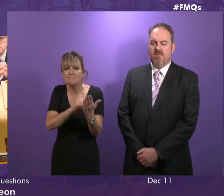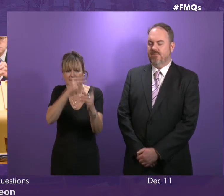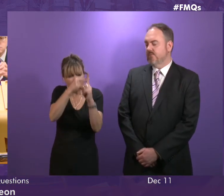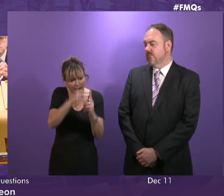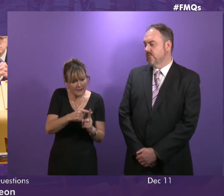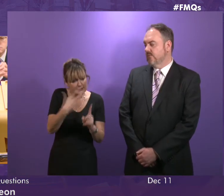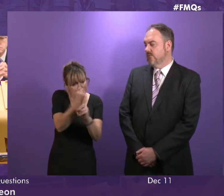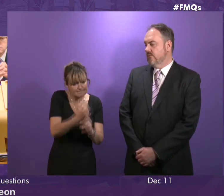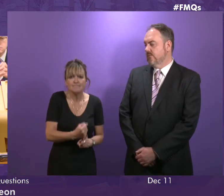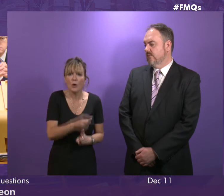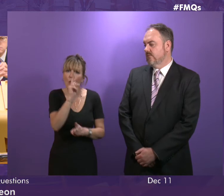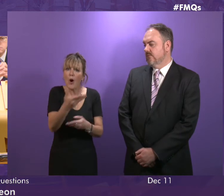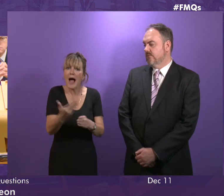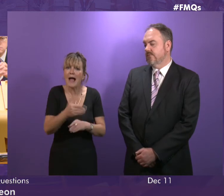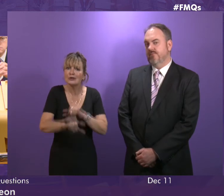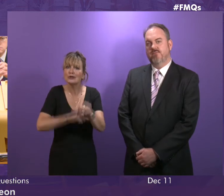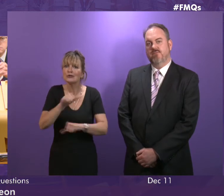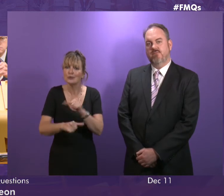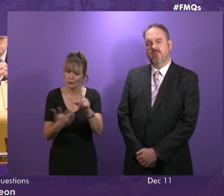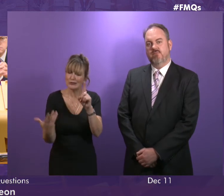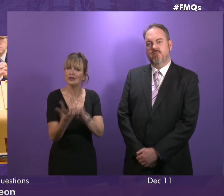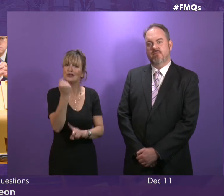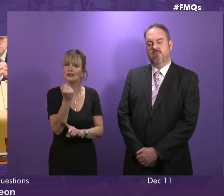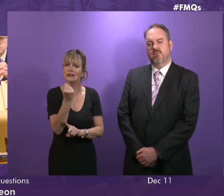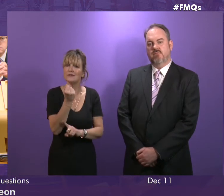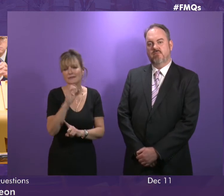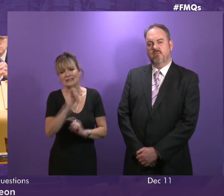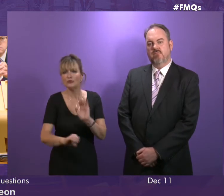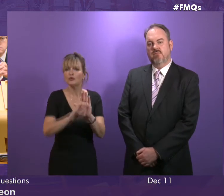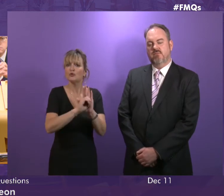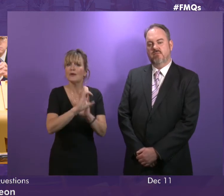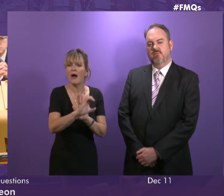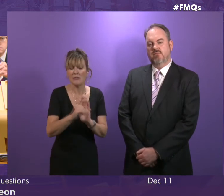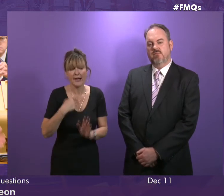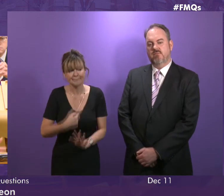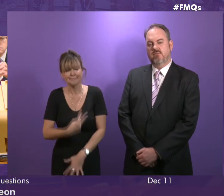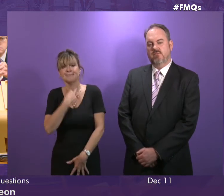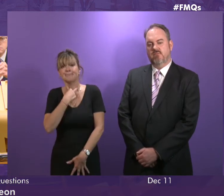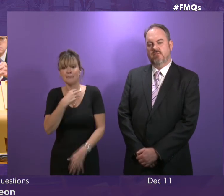that have to be taken to meet those targets. It was deeply regrettable that Boris Johnson